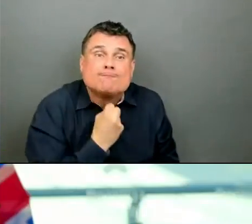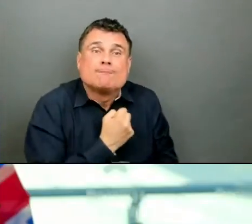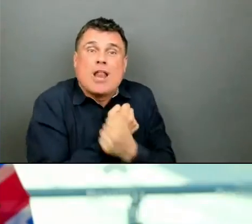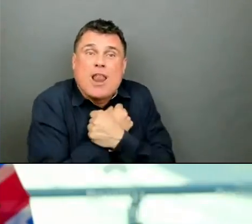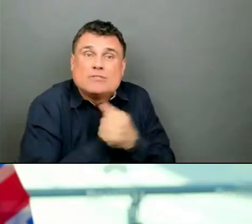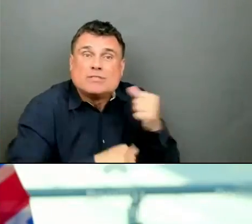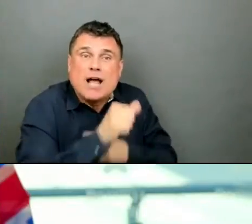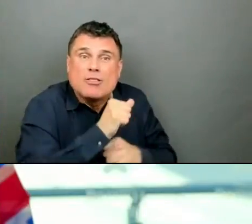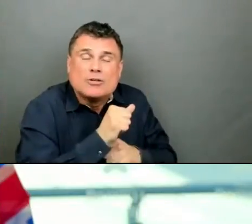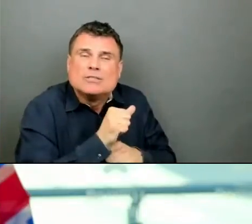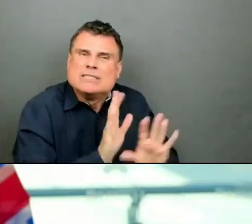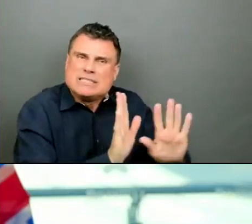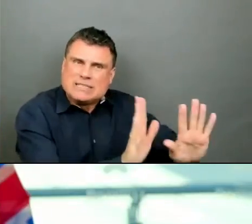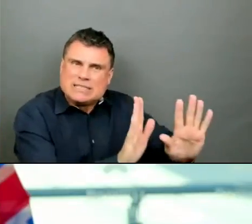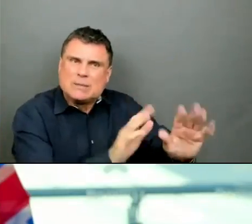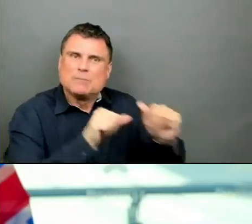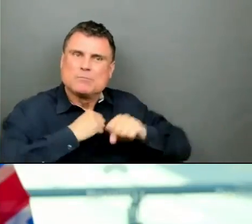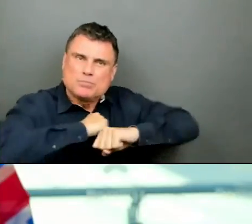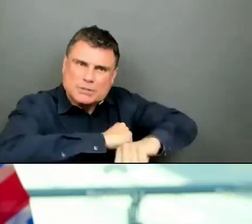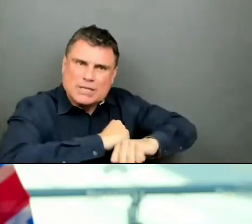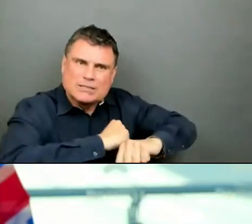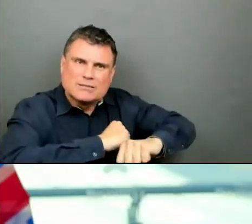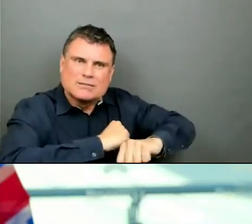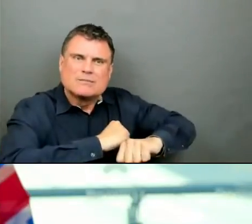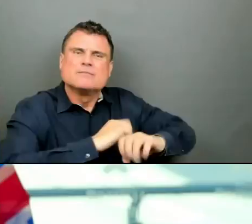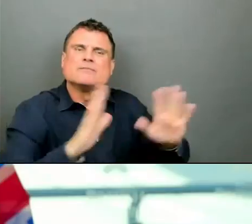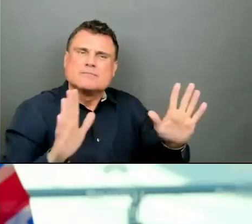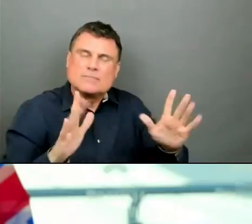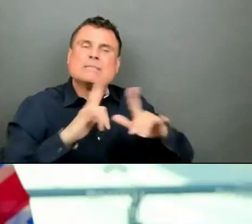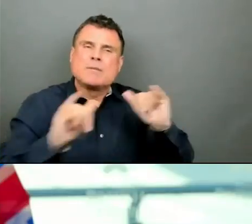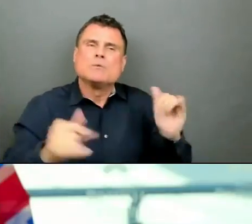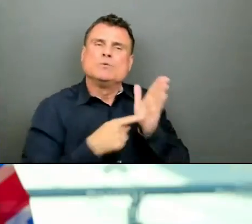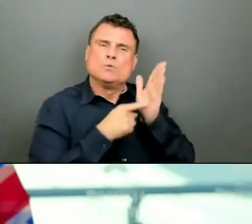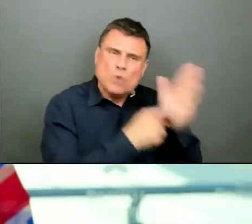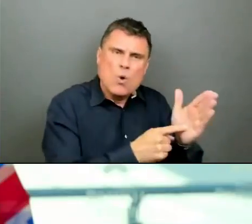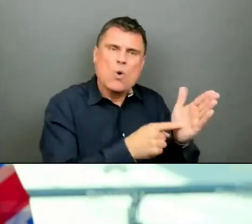that we have not for gotten, we know how to do this.